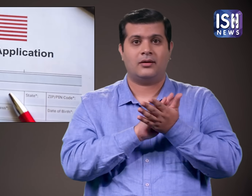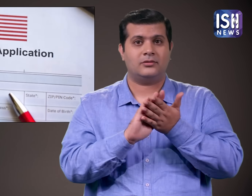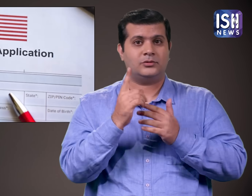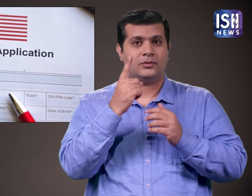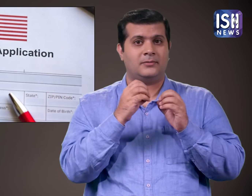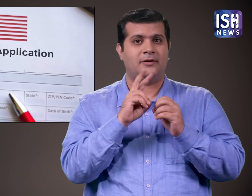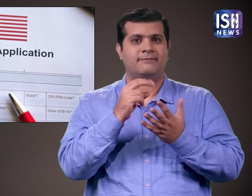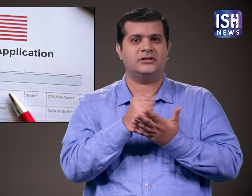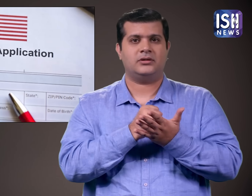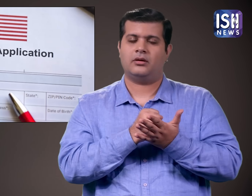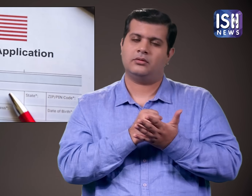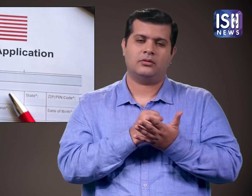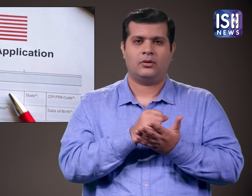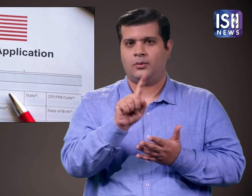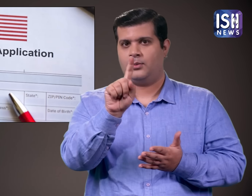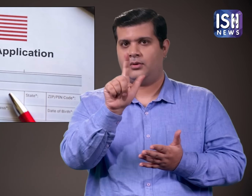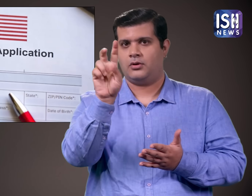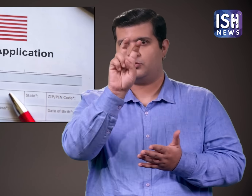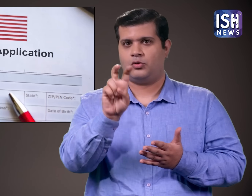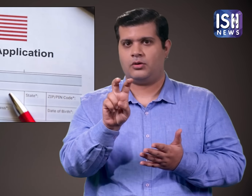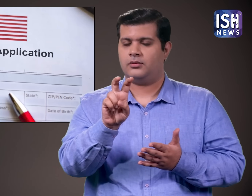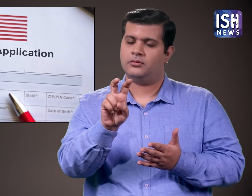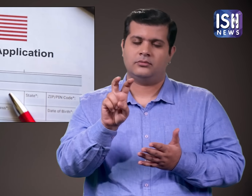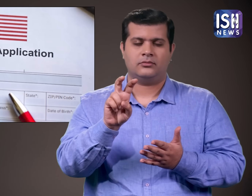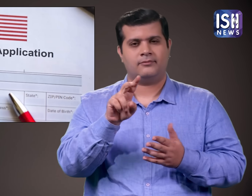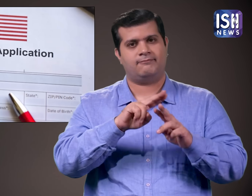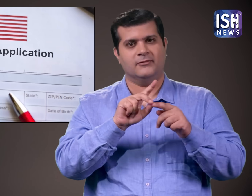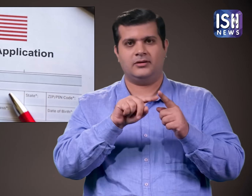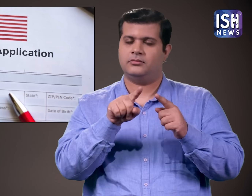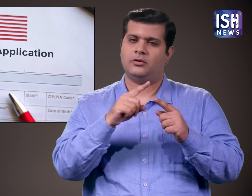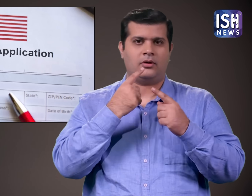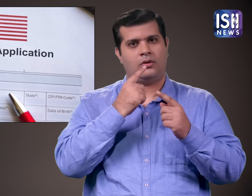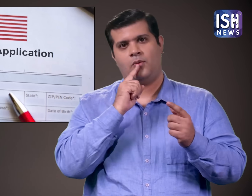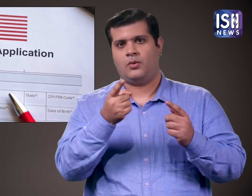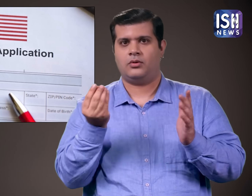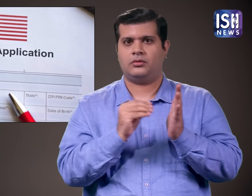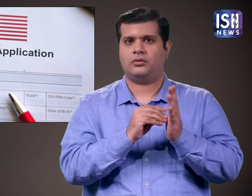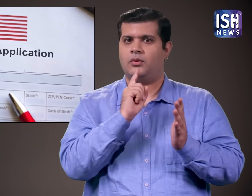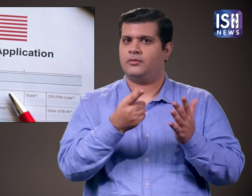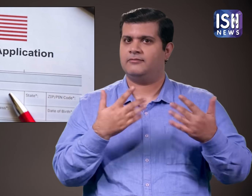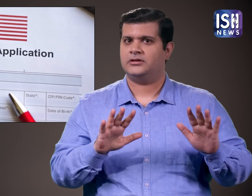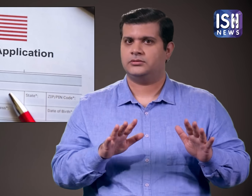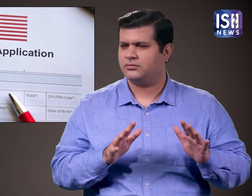In his order, Trump added a $100,000 fee for applicants to the H-1B visa.